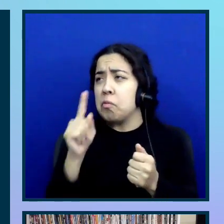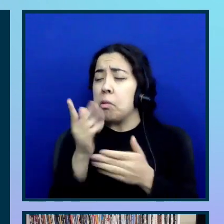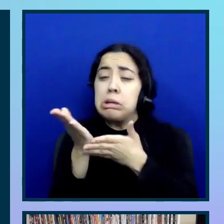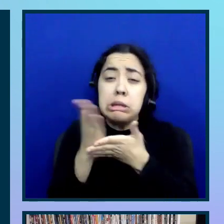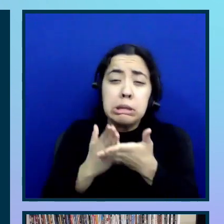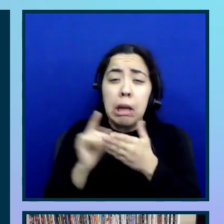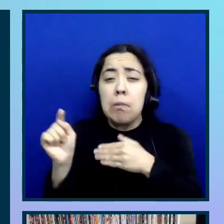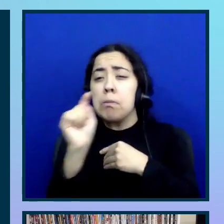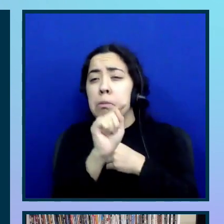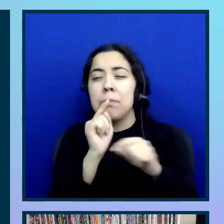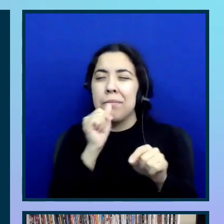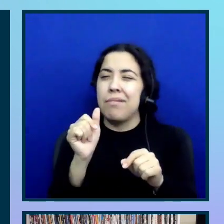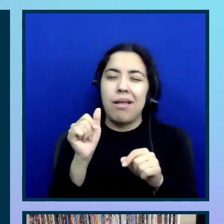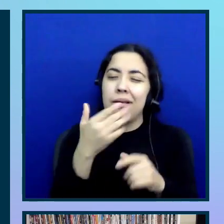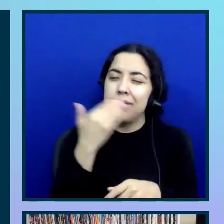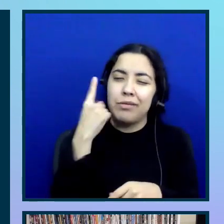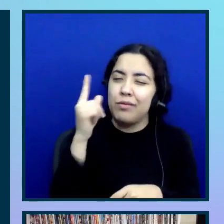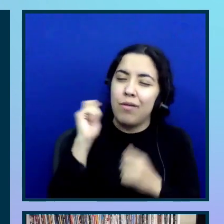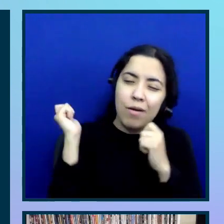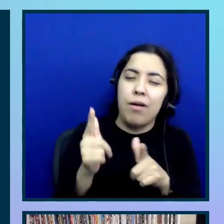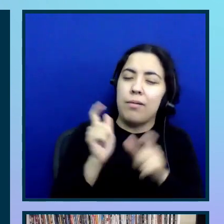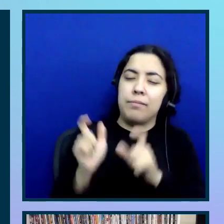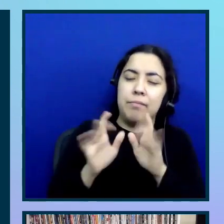but not necessarily the best for all, and I'll share why.